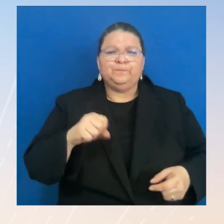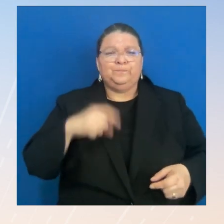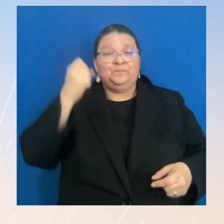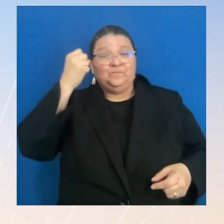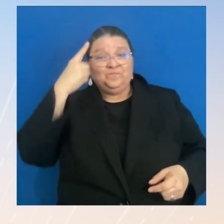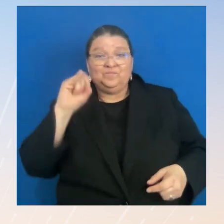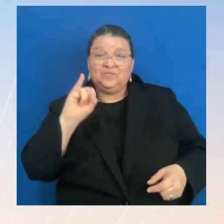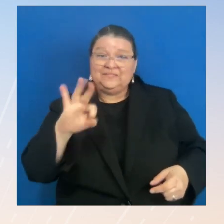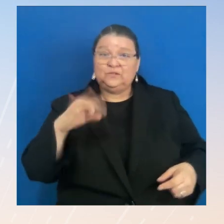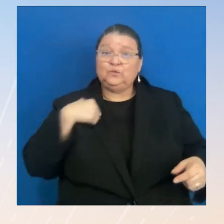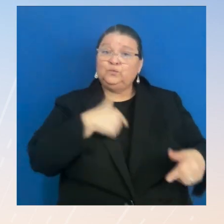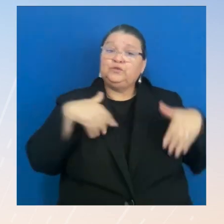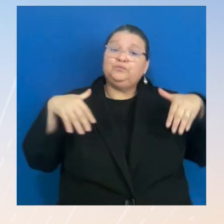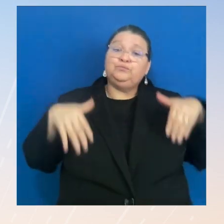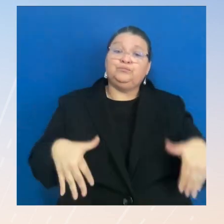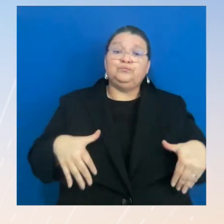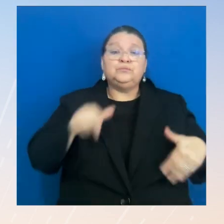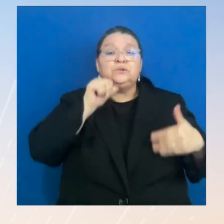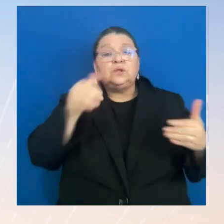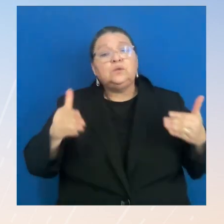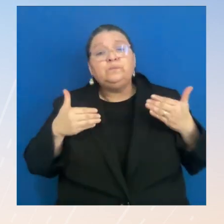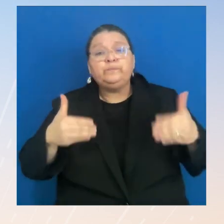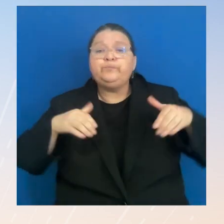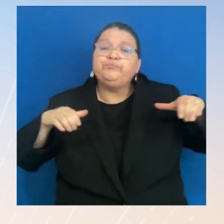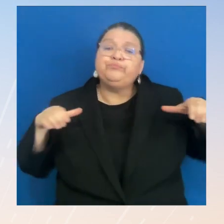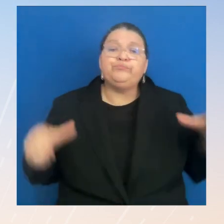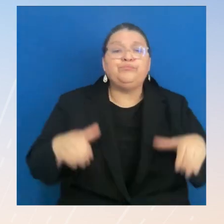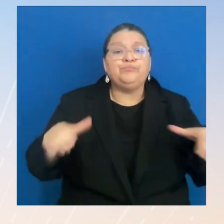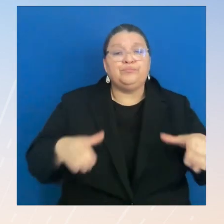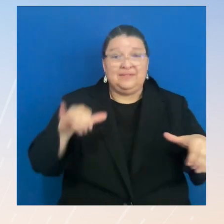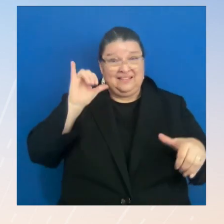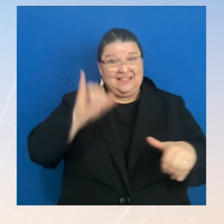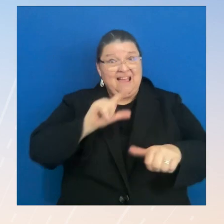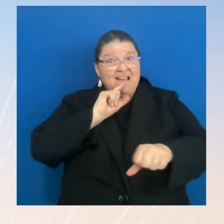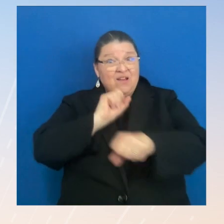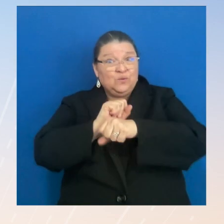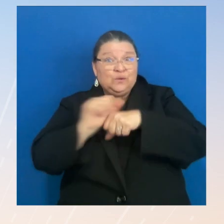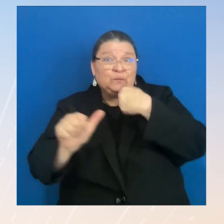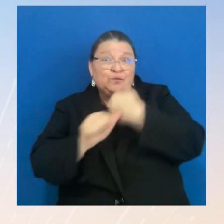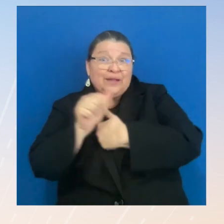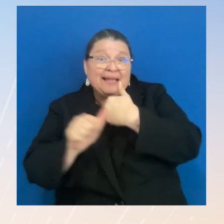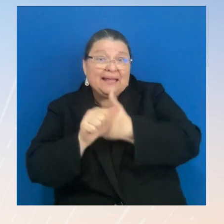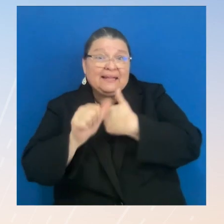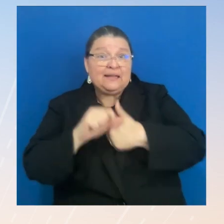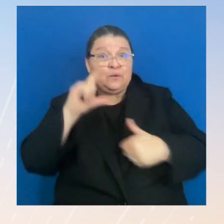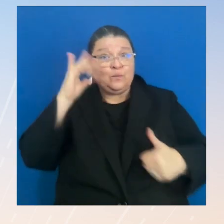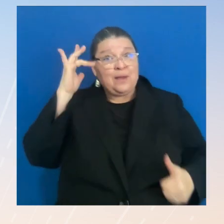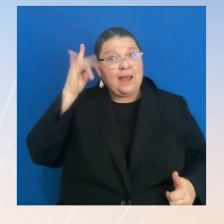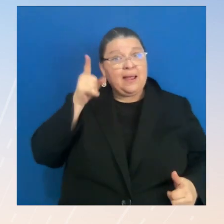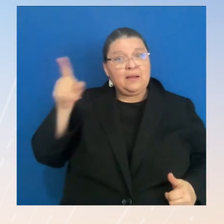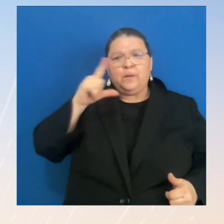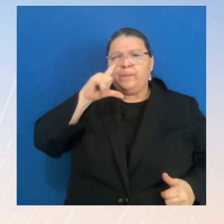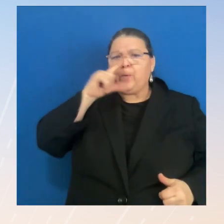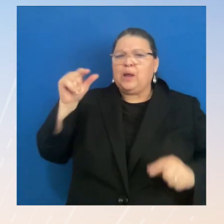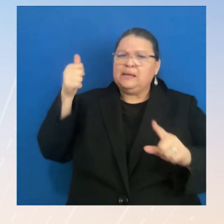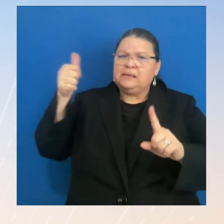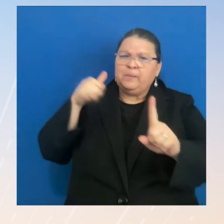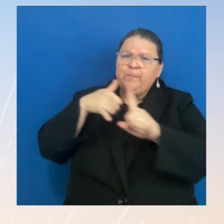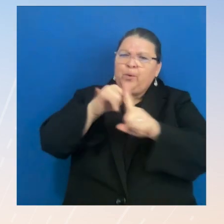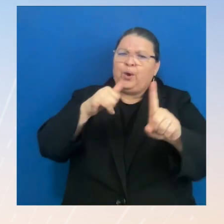and he only understands strength." Is the President showing enough strength against Putin? Ms. Psaki: The President has rallied the global community